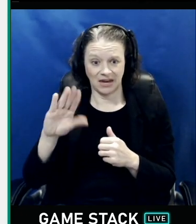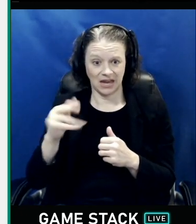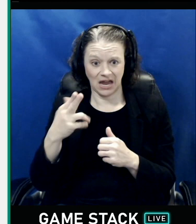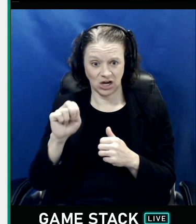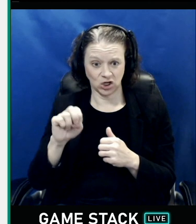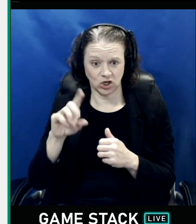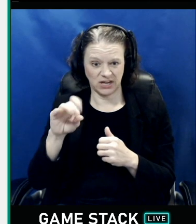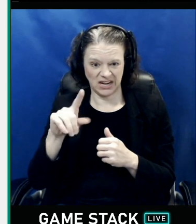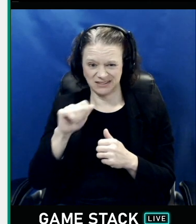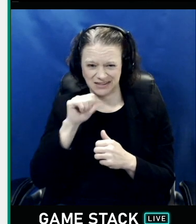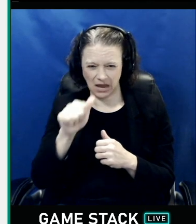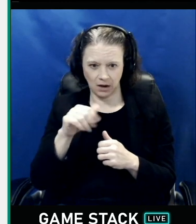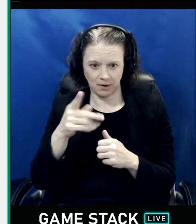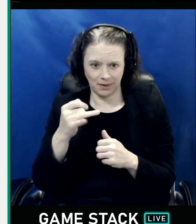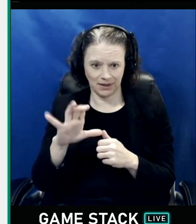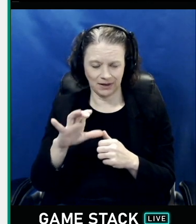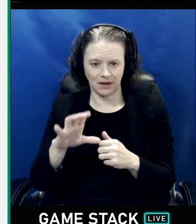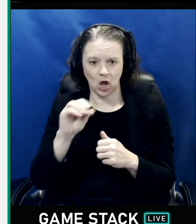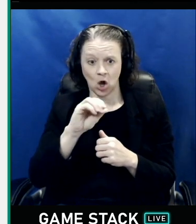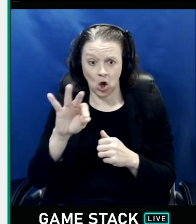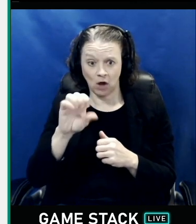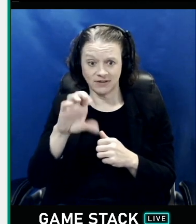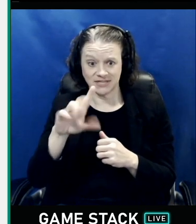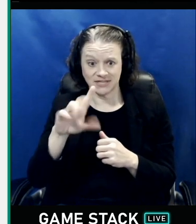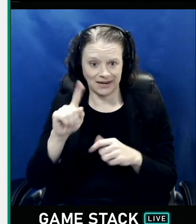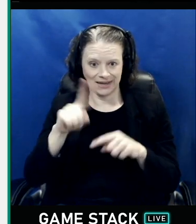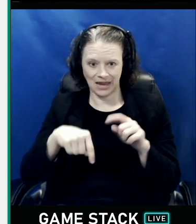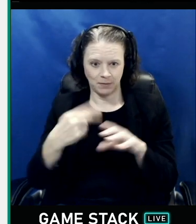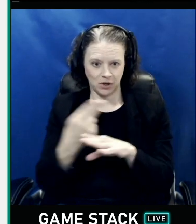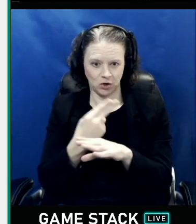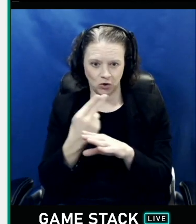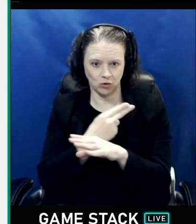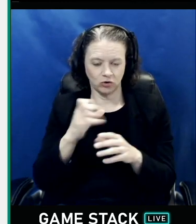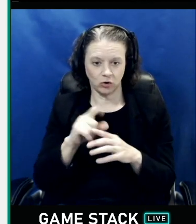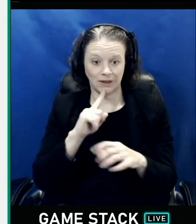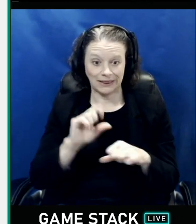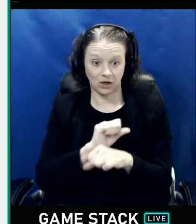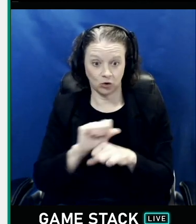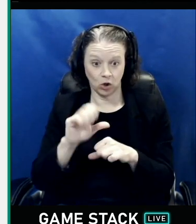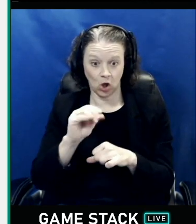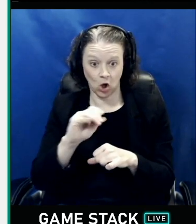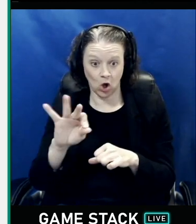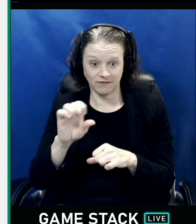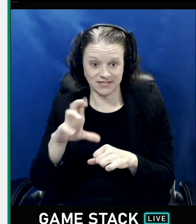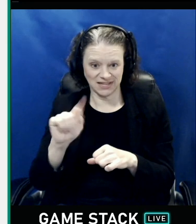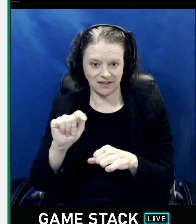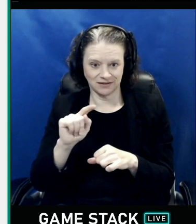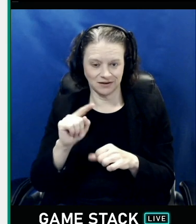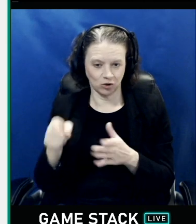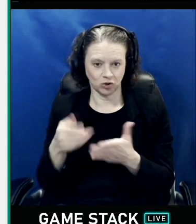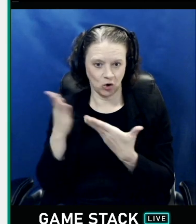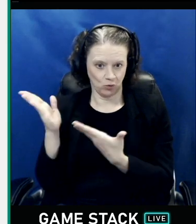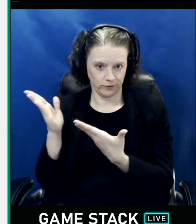set of keywords cannot be used, and that's literal offsets are shown. Although not illustrated in this example,